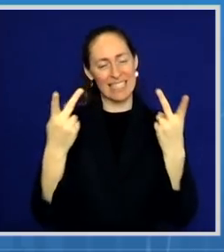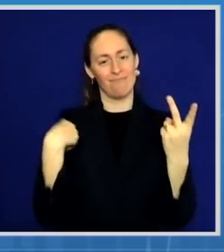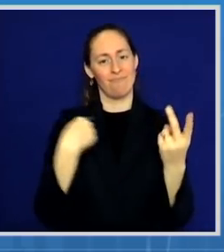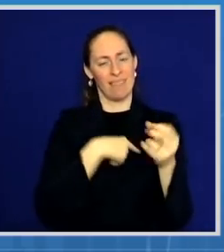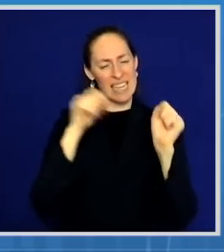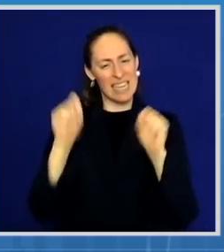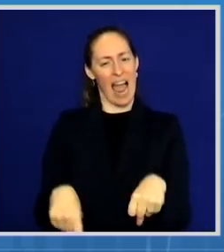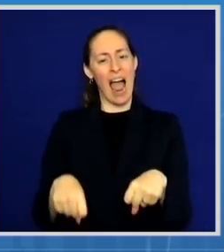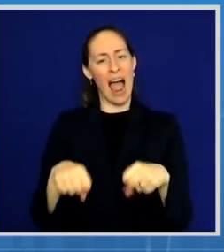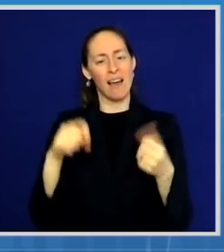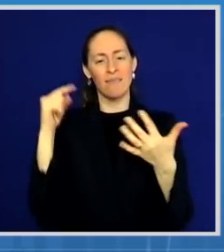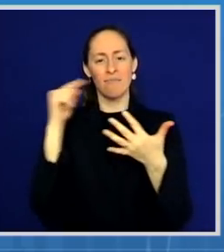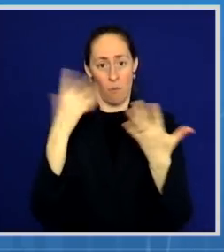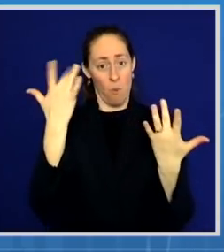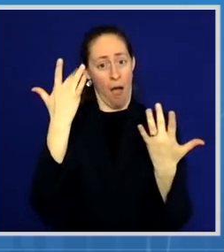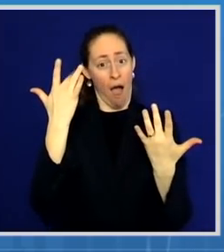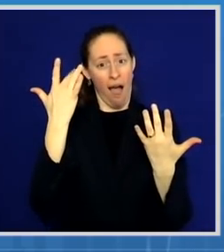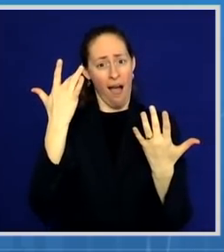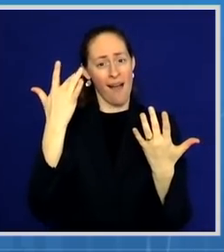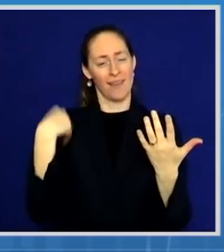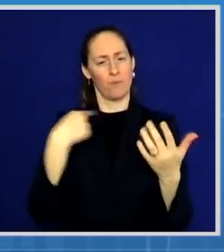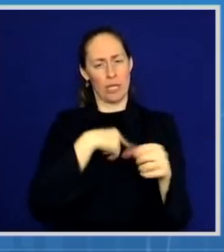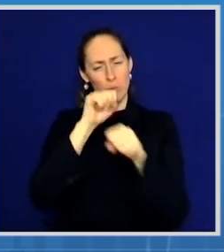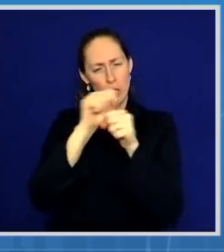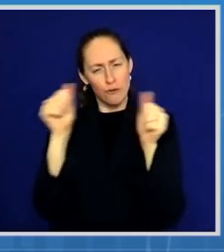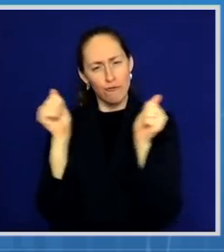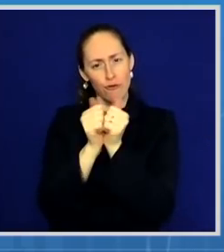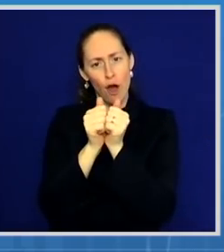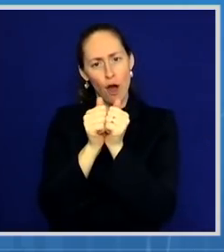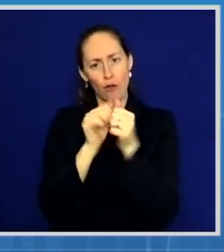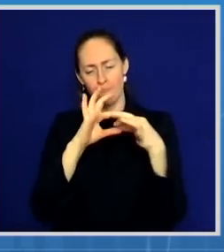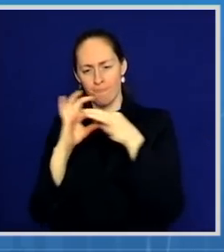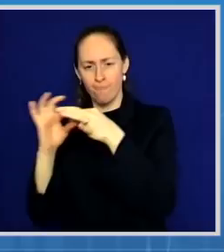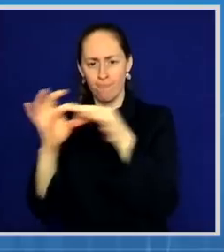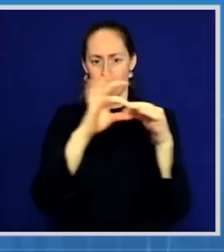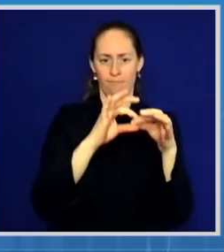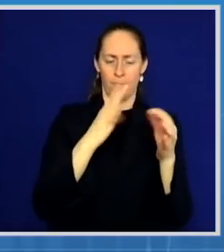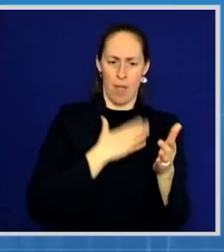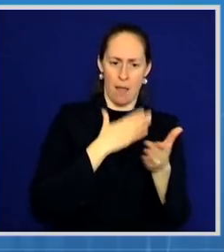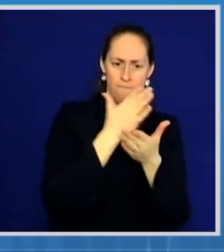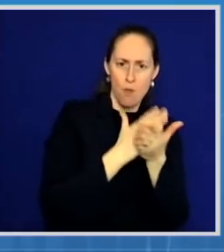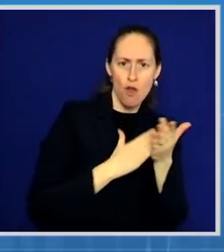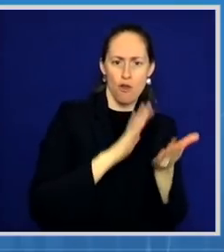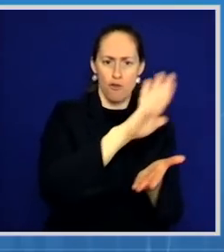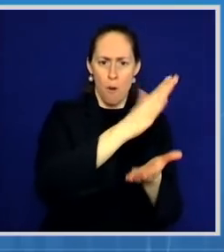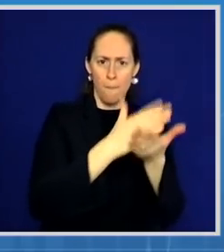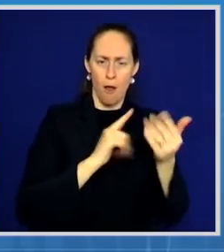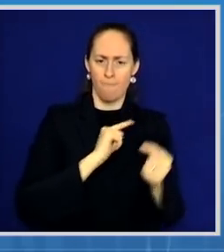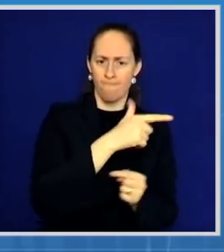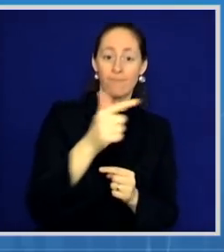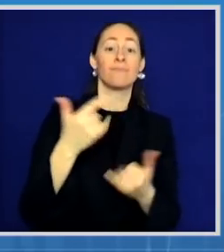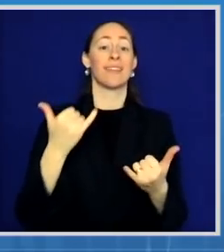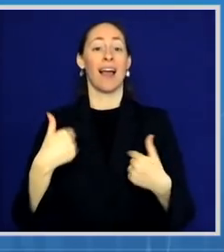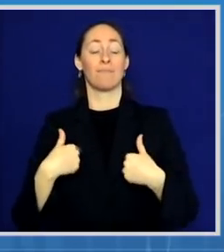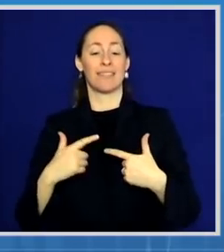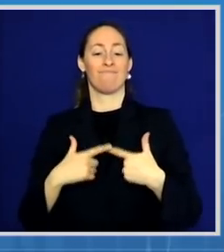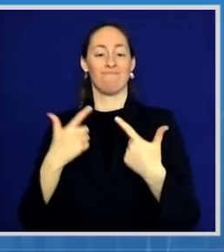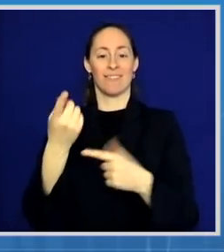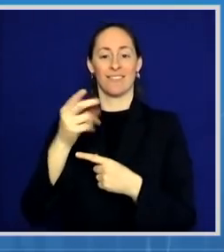and all of us do our part. With that, over to Dr. Walensky. Dr. Walensky? Dr. Walensky: Good morning, and thank you so much.